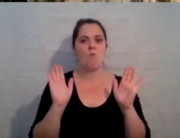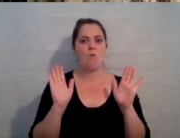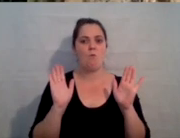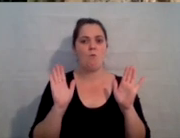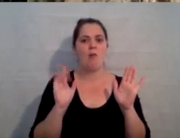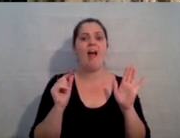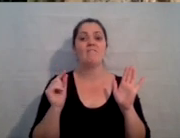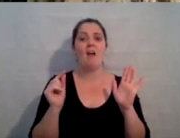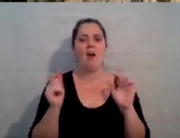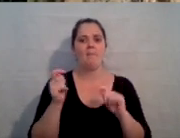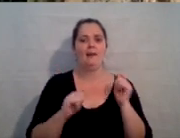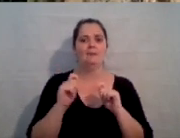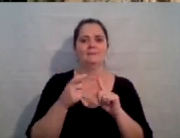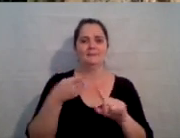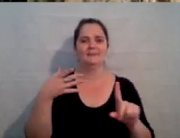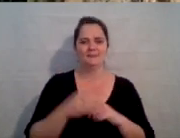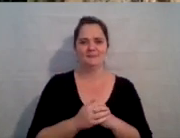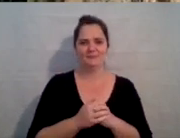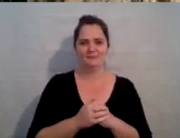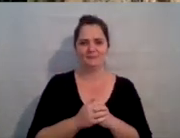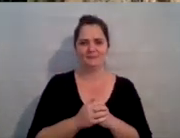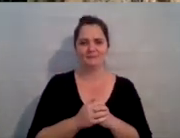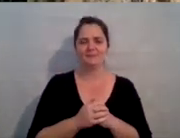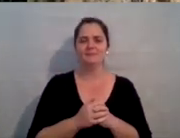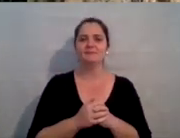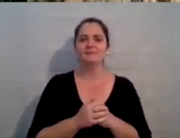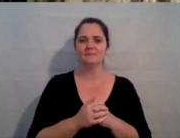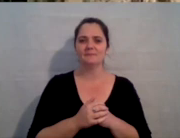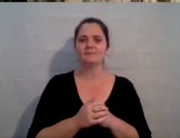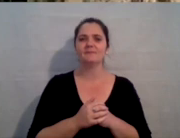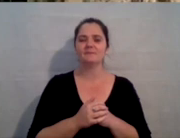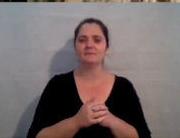one minute layout of the entire body, then wipe that back, then start to mass